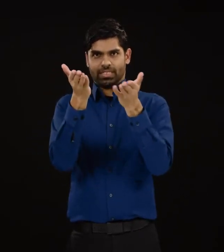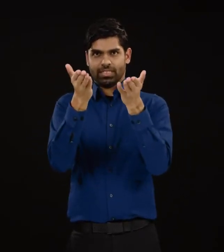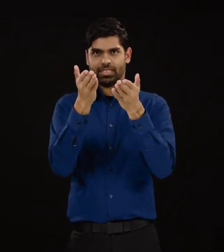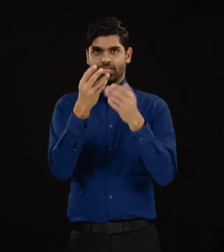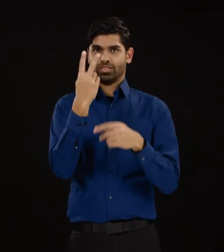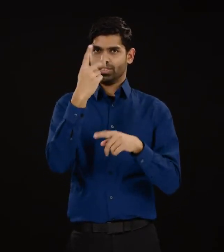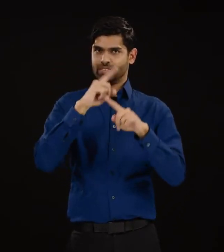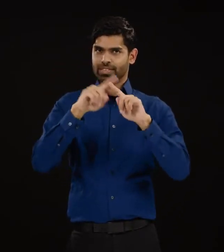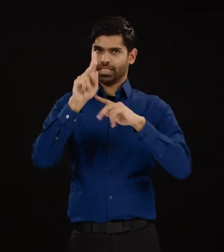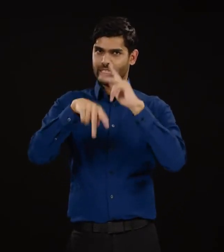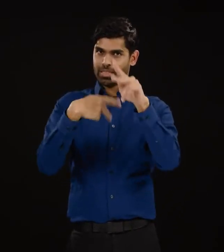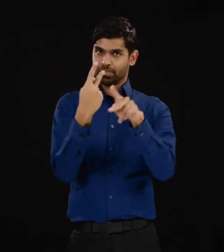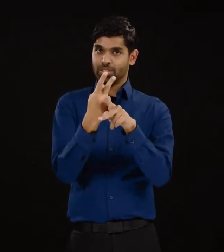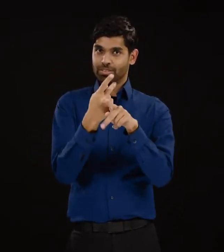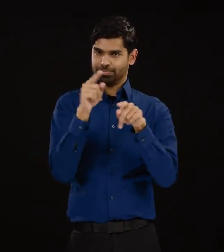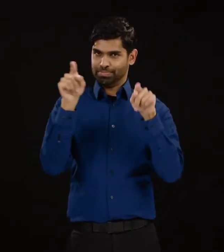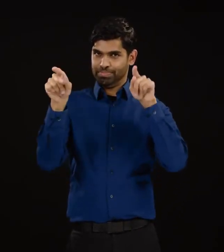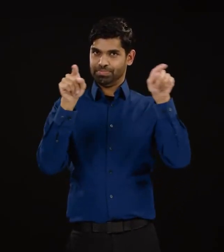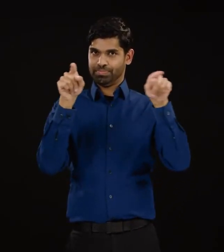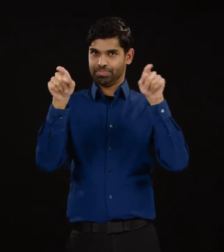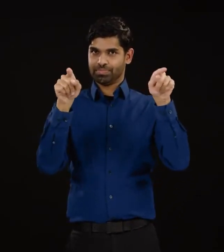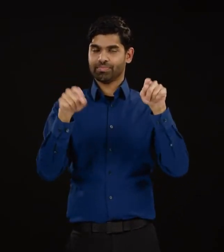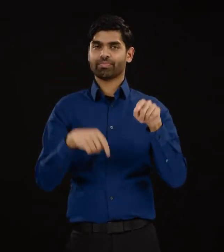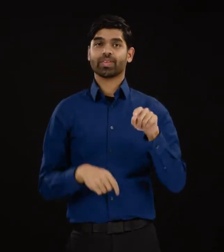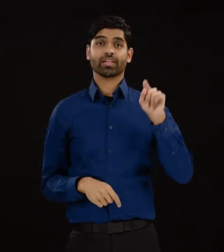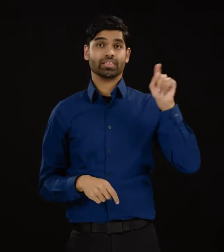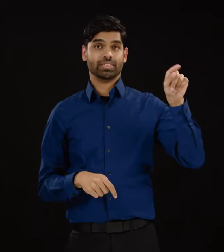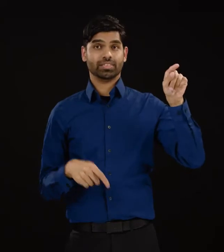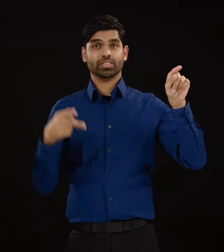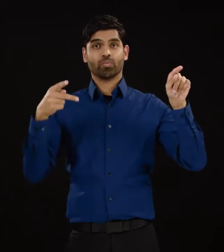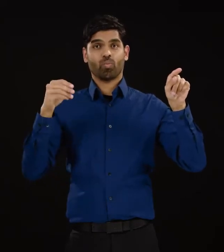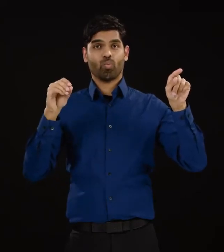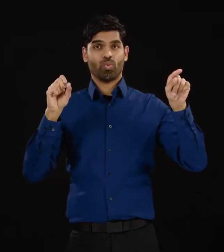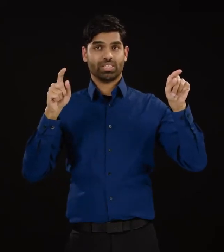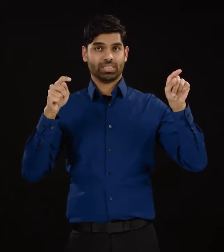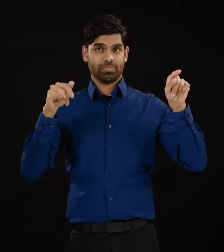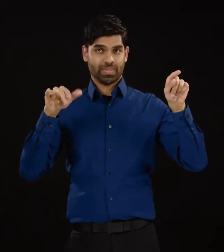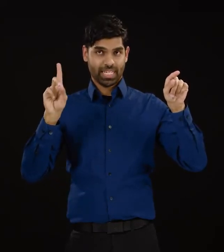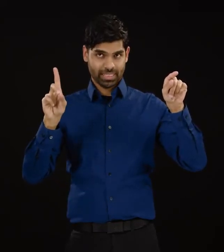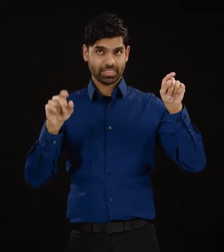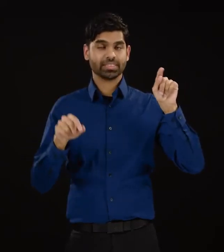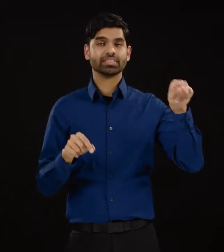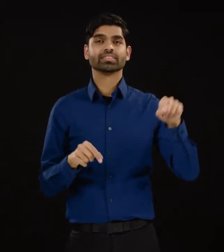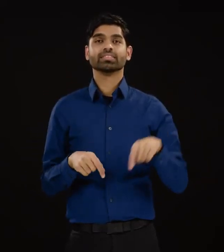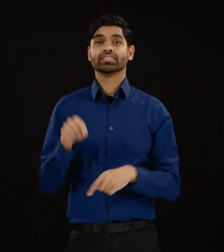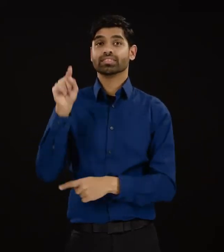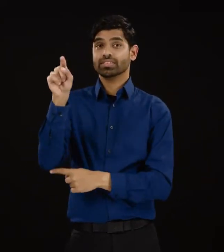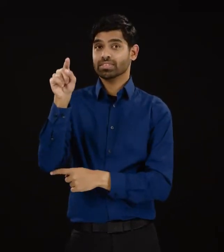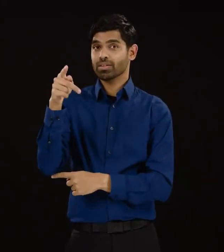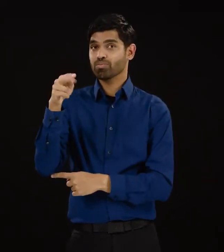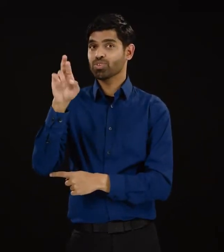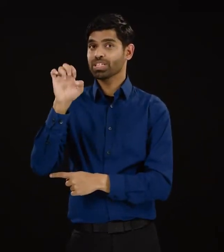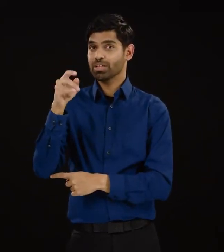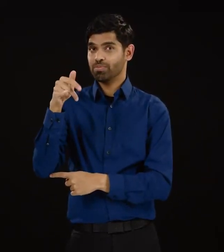Before we begin we need to define two terms for your clear understanding: 1. postpaid service